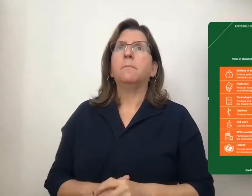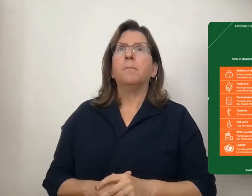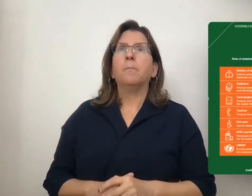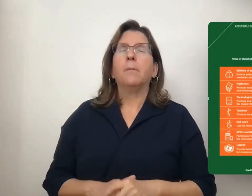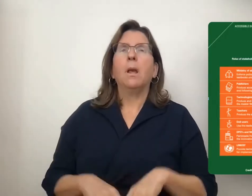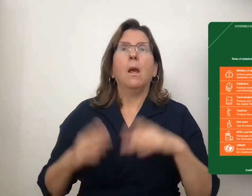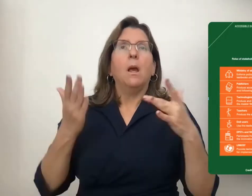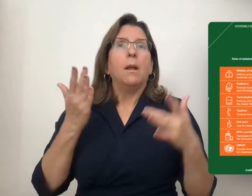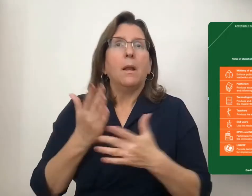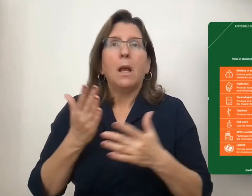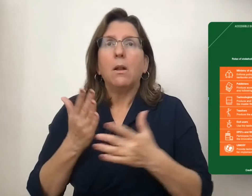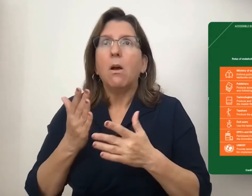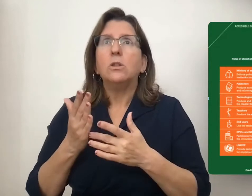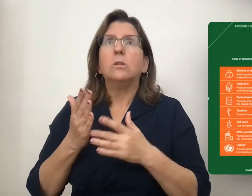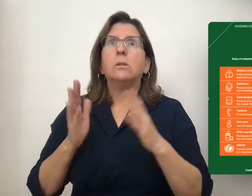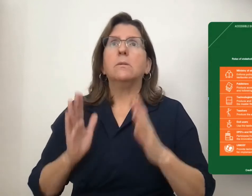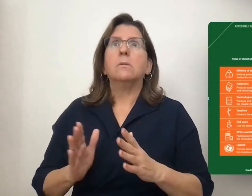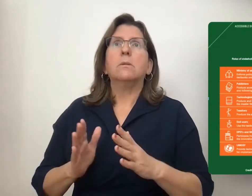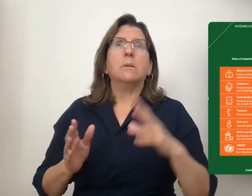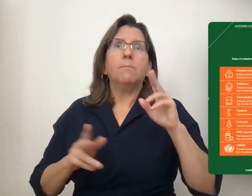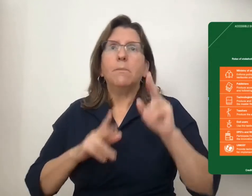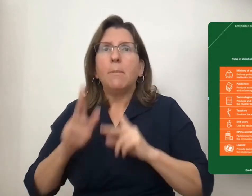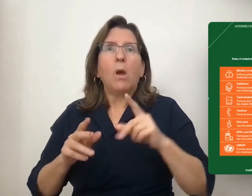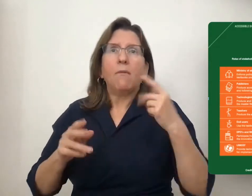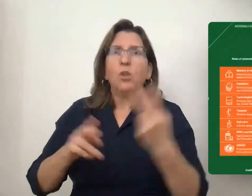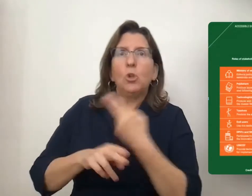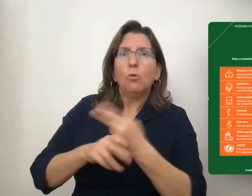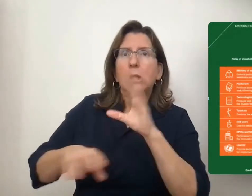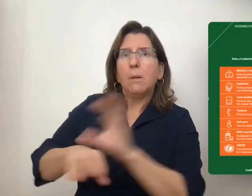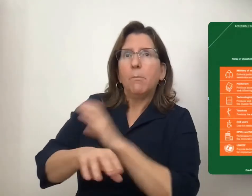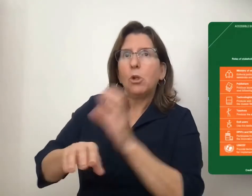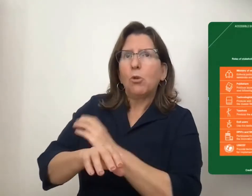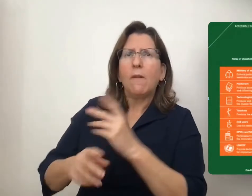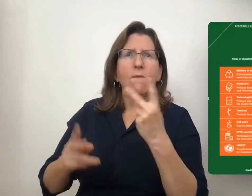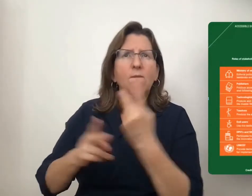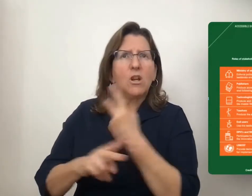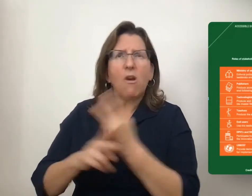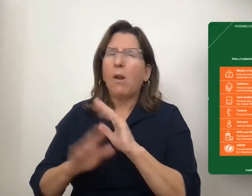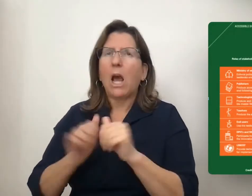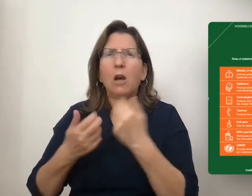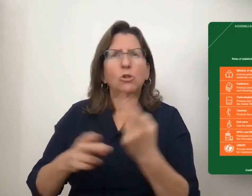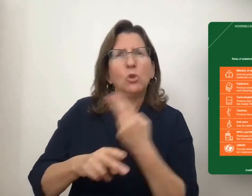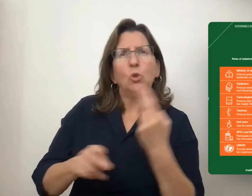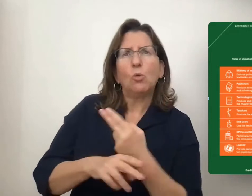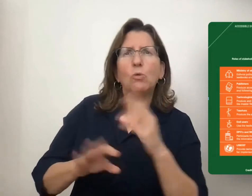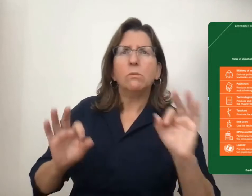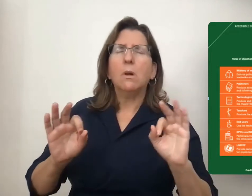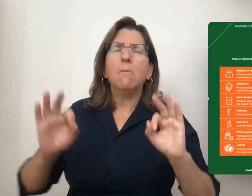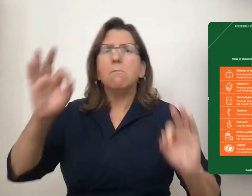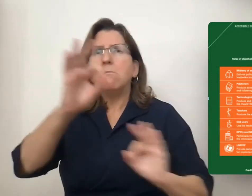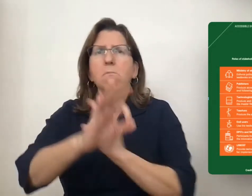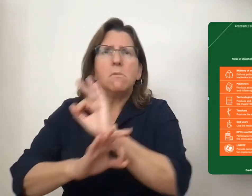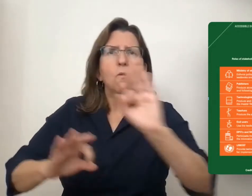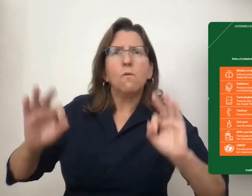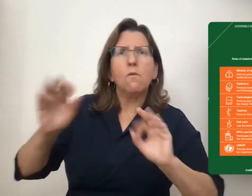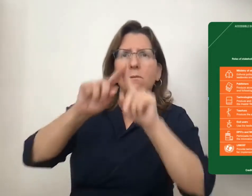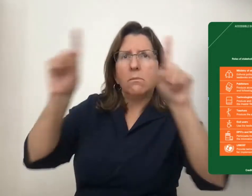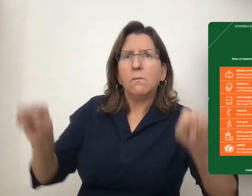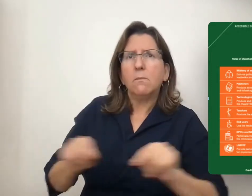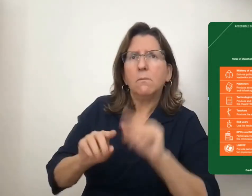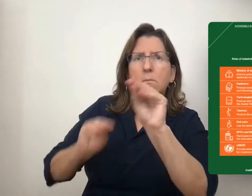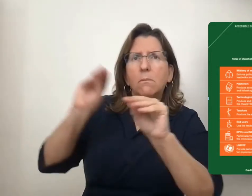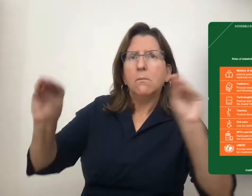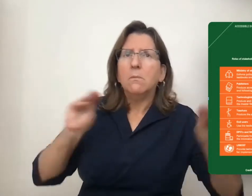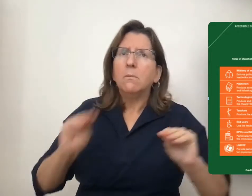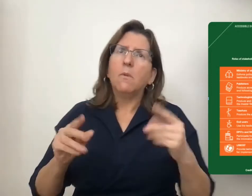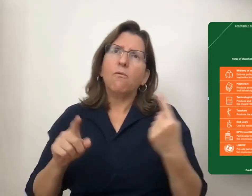Technologists consider the best design and how to technically incorporate